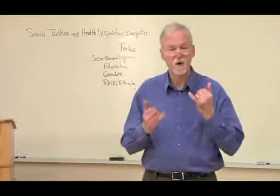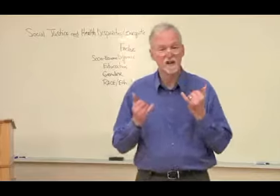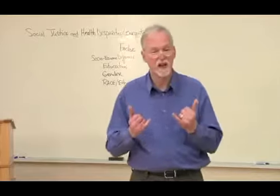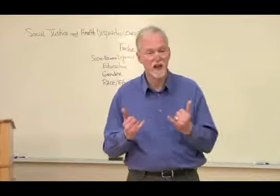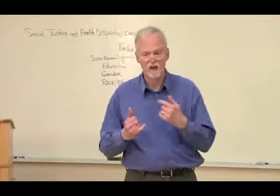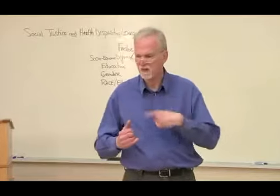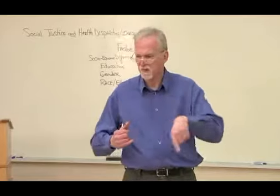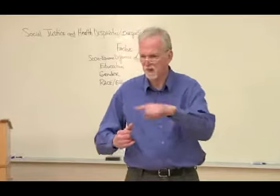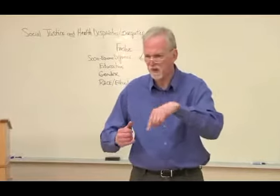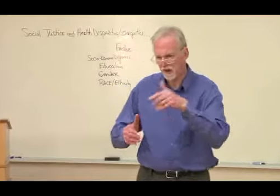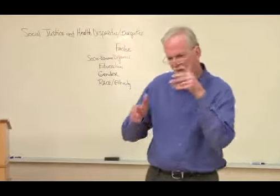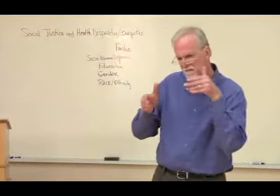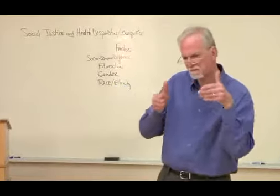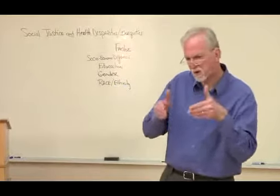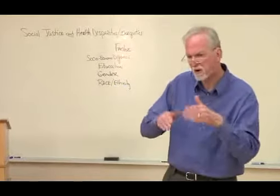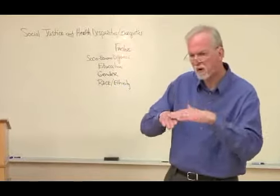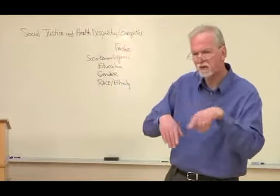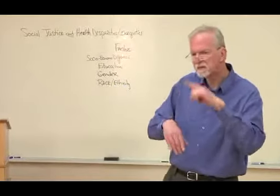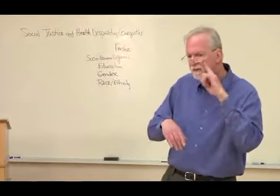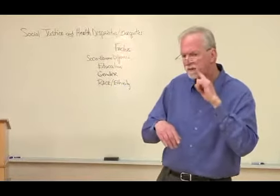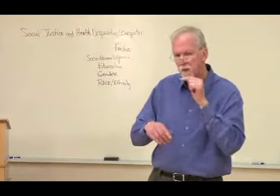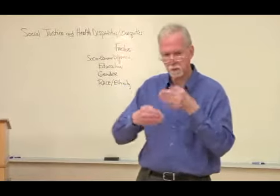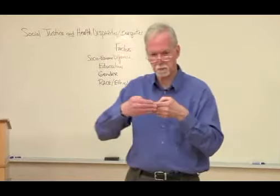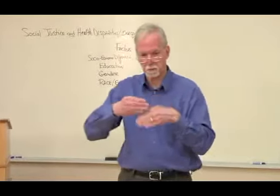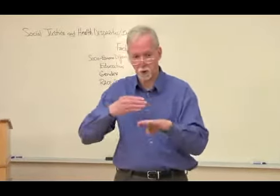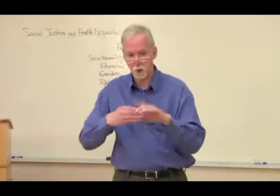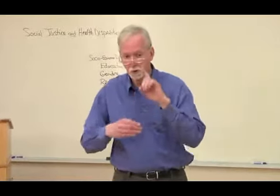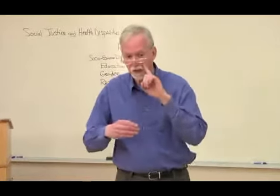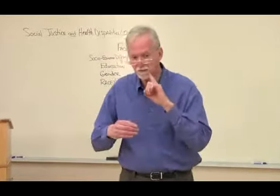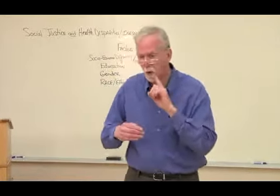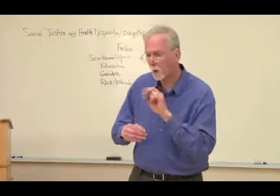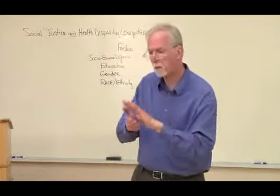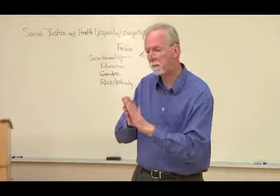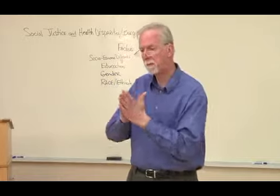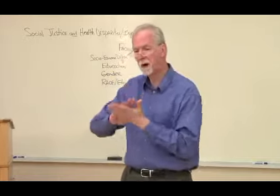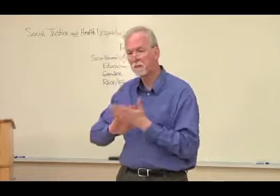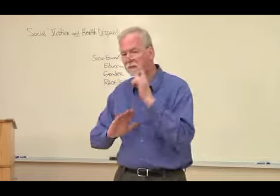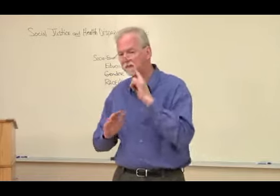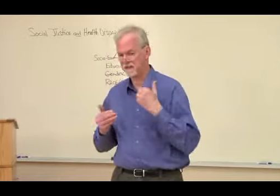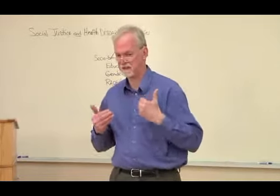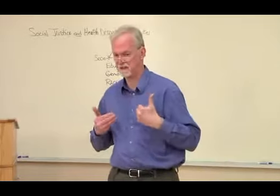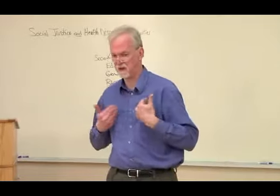For now, let's focus on people who were born deaf or became deaf very young.